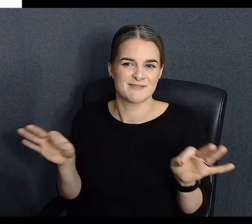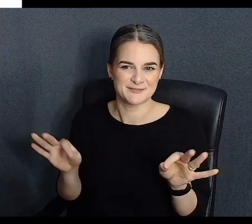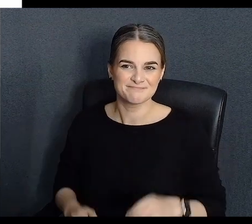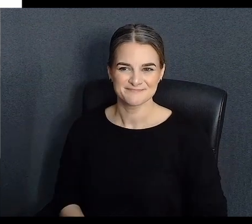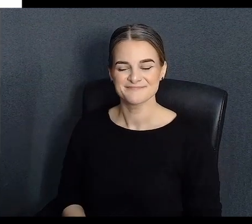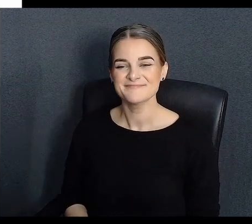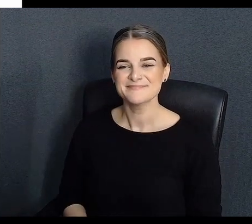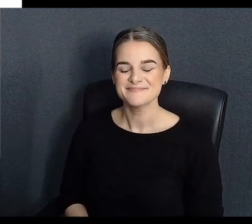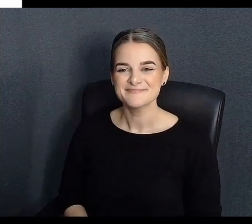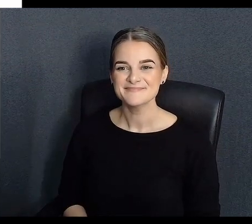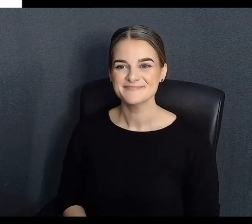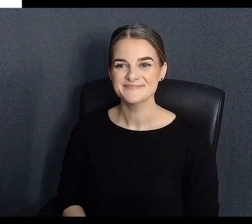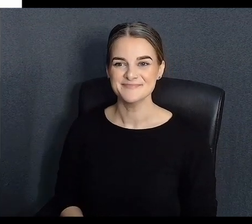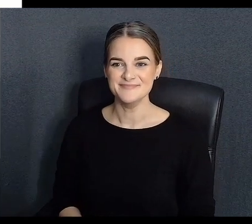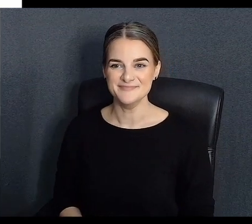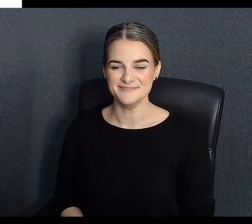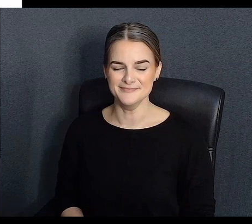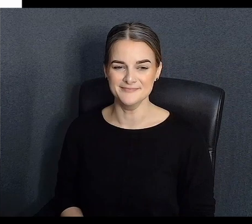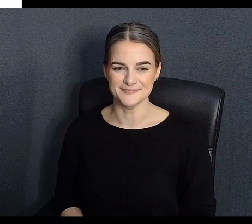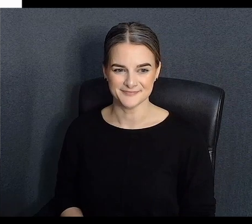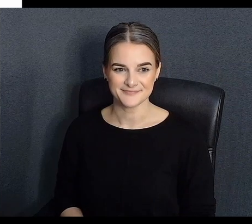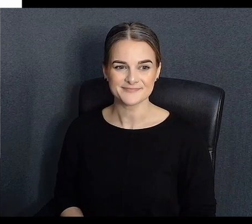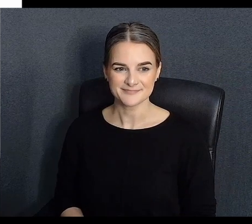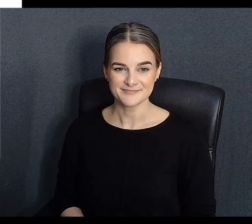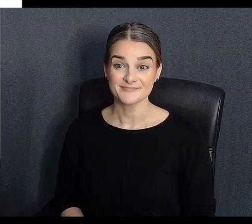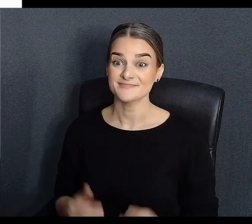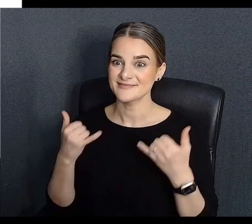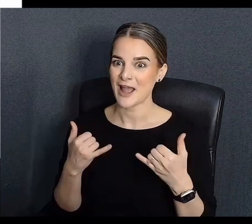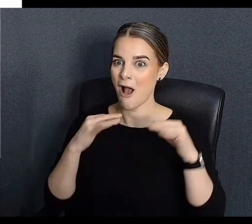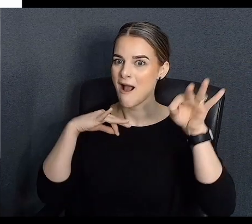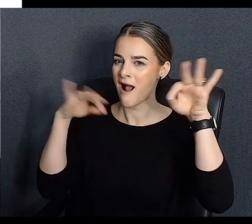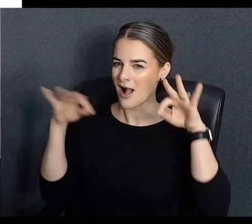So just to break down the terms that I've already probably